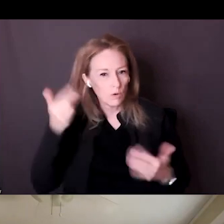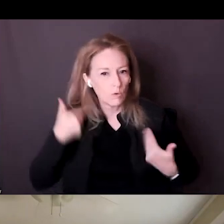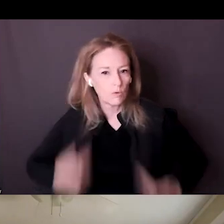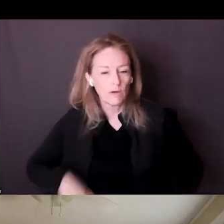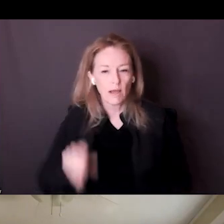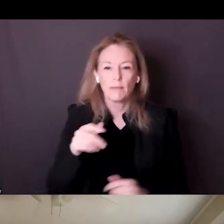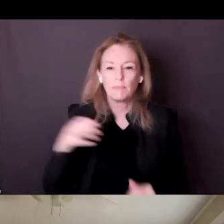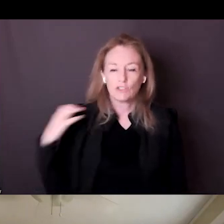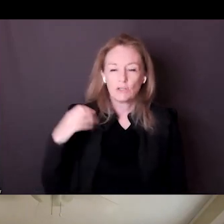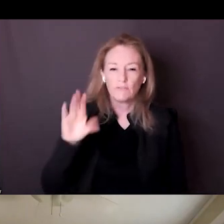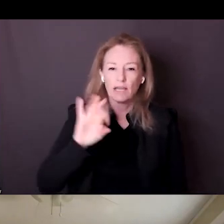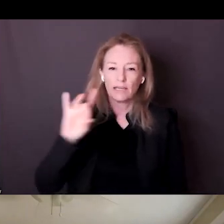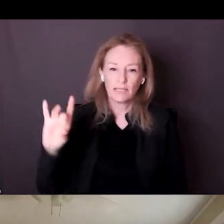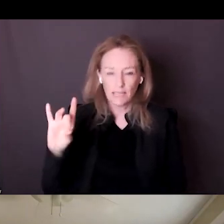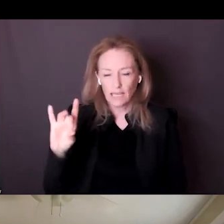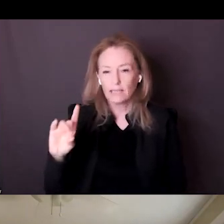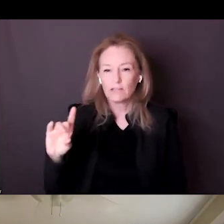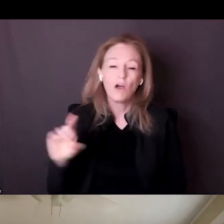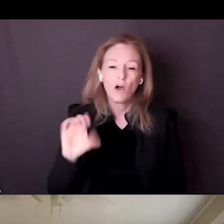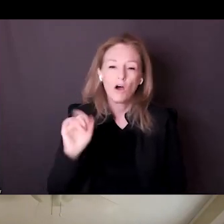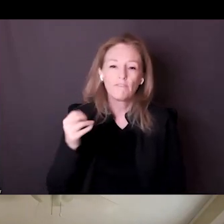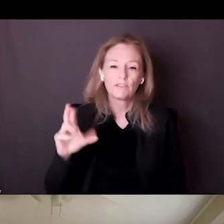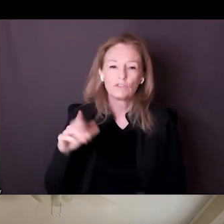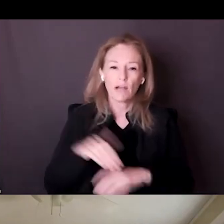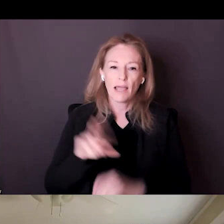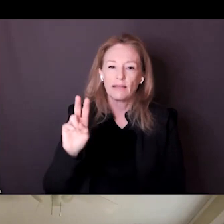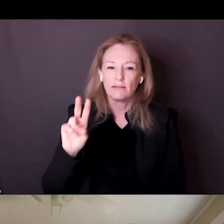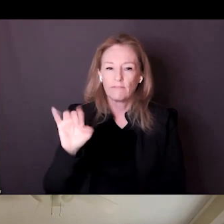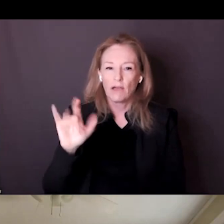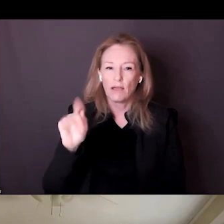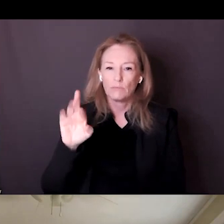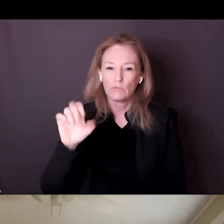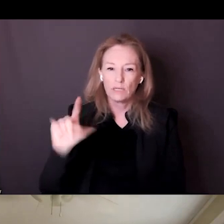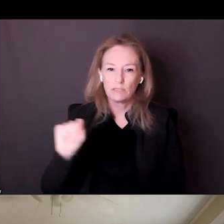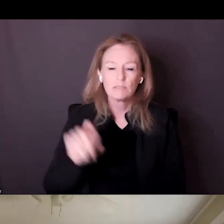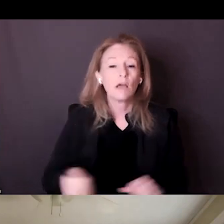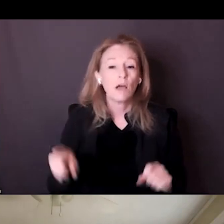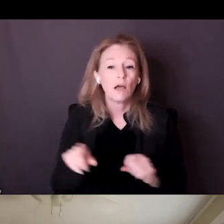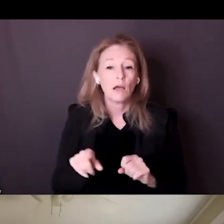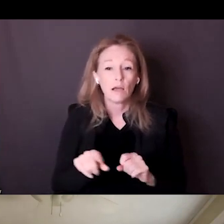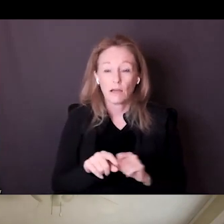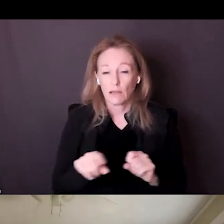AT VIBRANT. I AM ALSO WITH VIBRANT AND WITH SAMHSA WE ARE THE